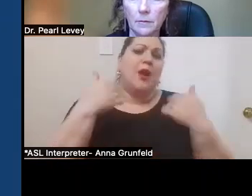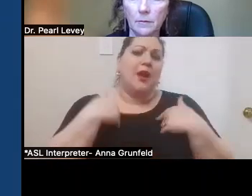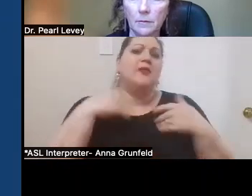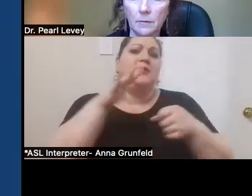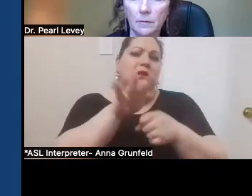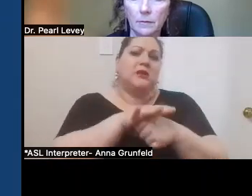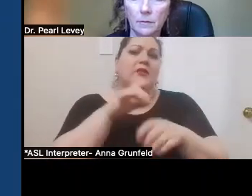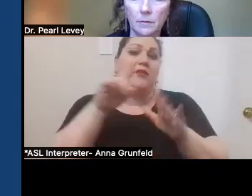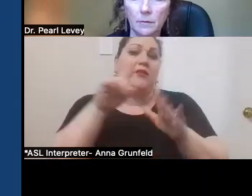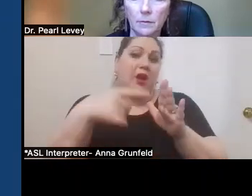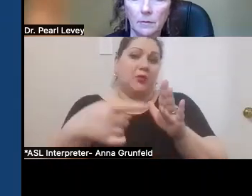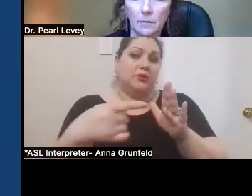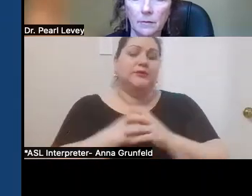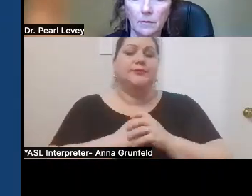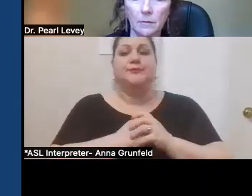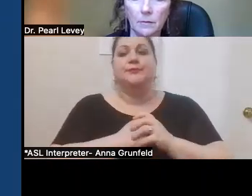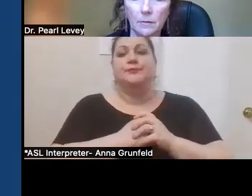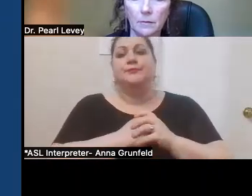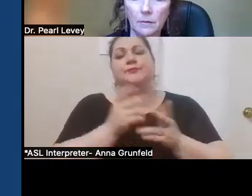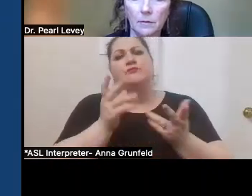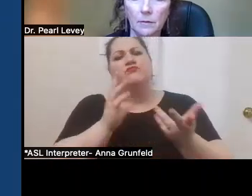It's interesting that fellow learners are abusive, isn't it though?